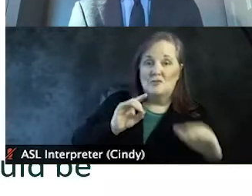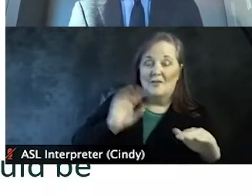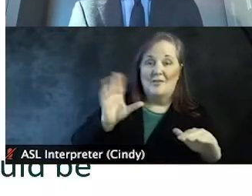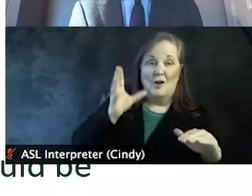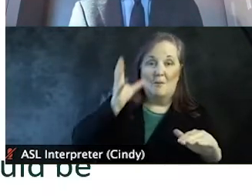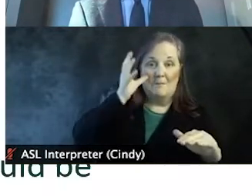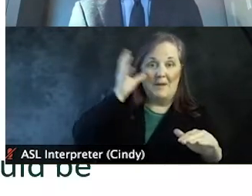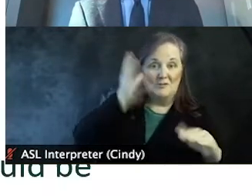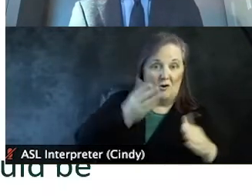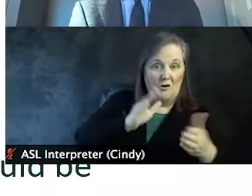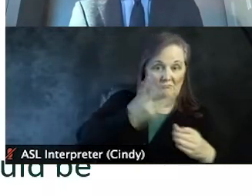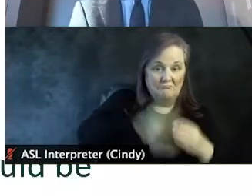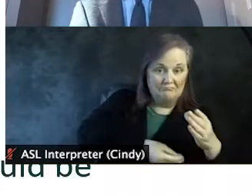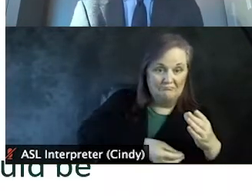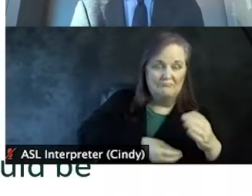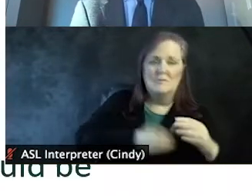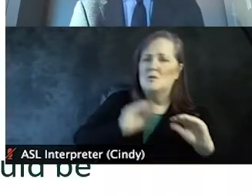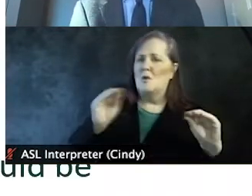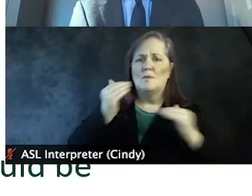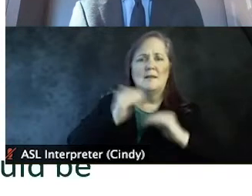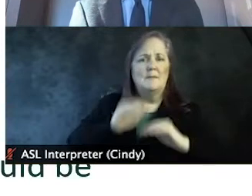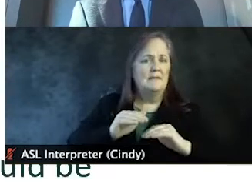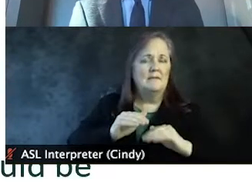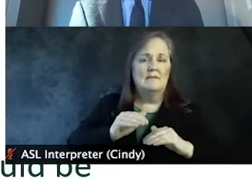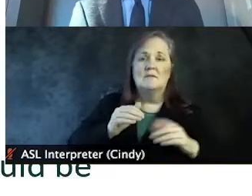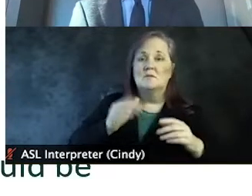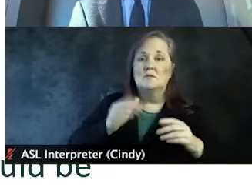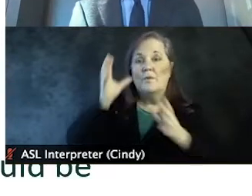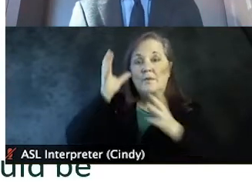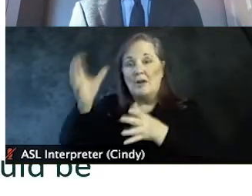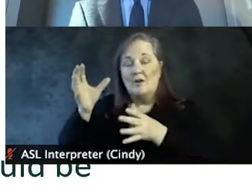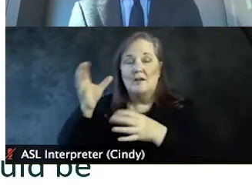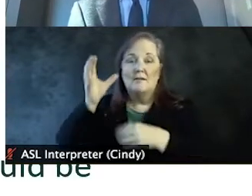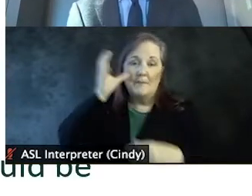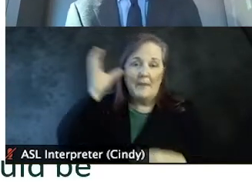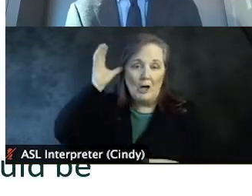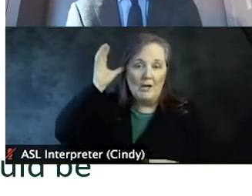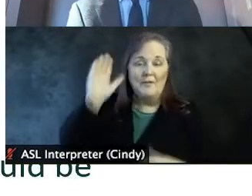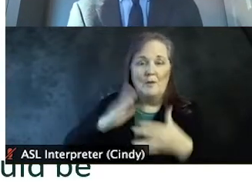to include only inherited properties that will be used by the child as a primary residence or a farm.